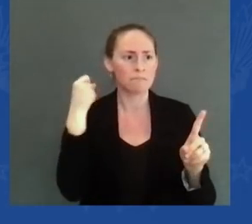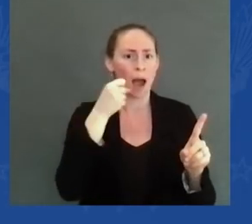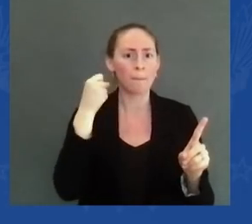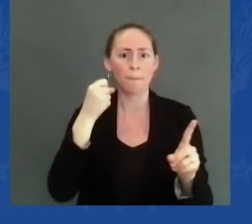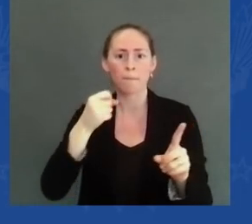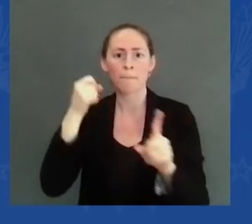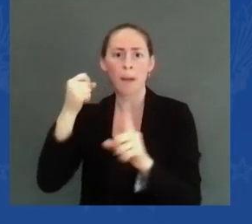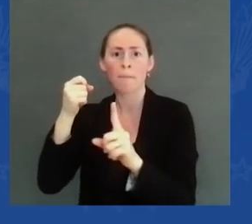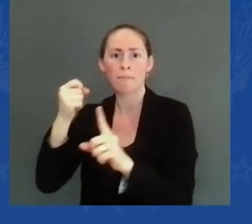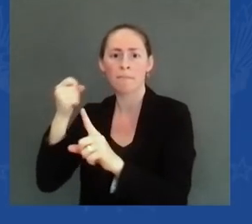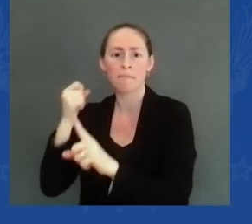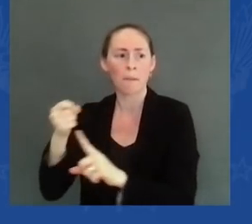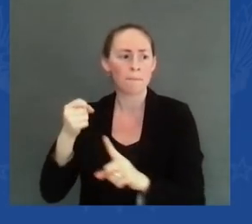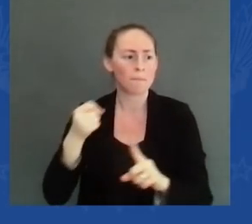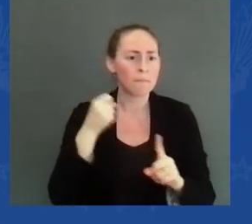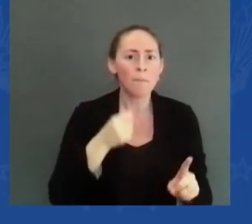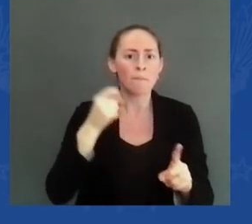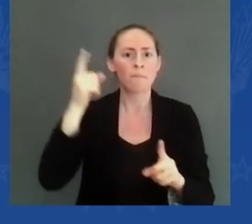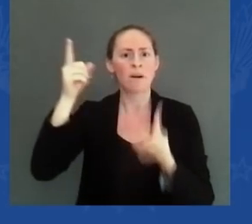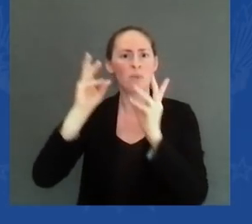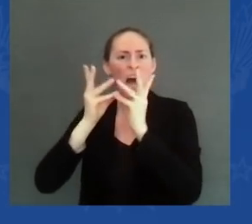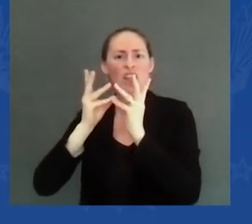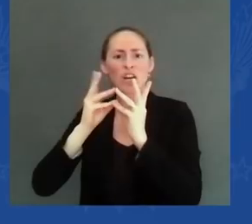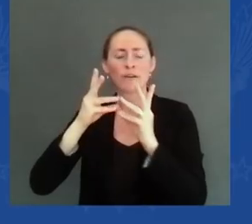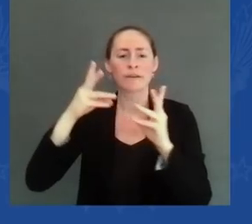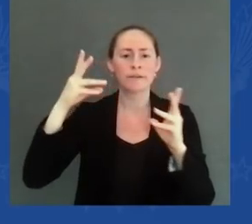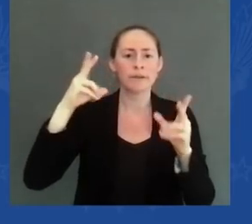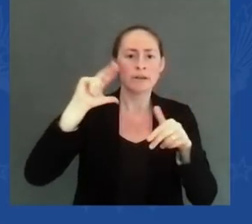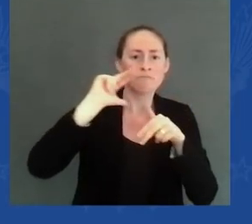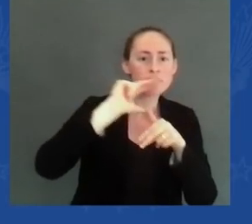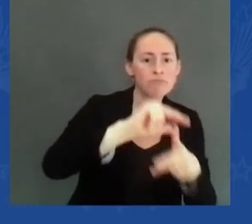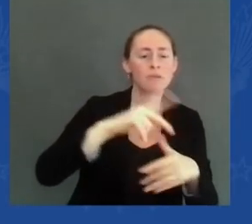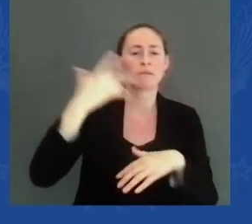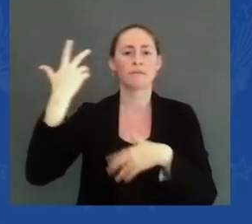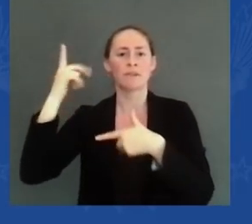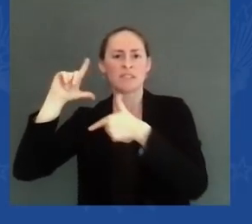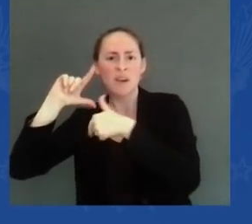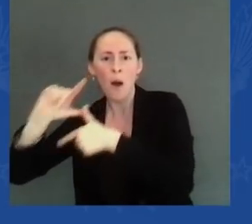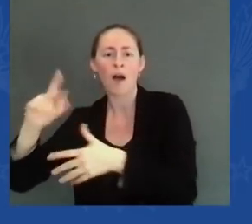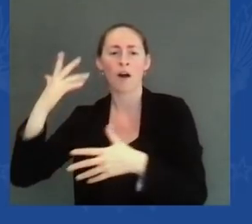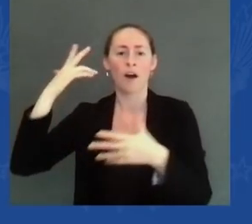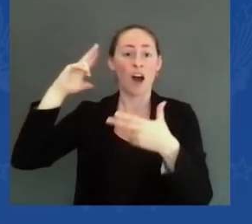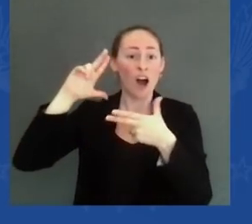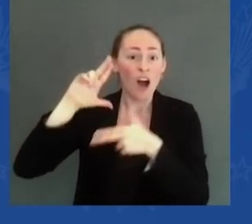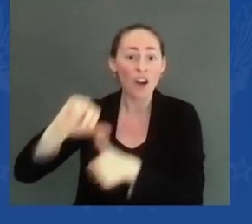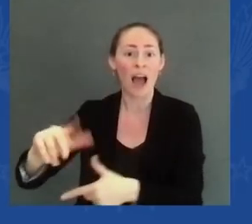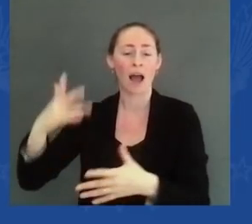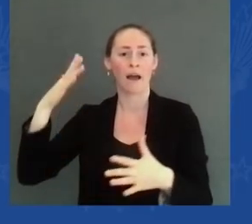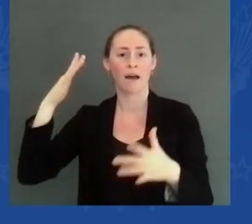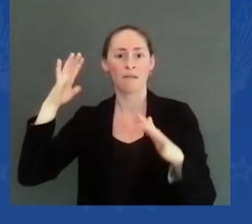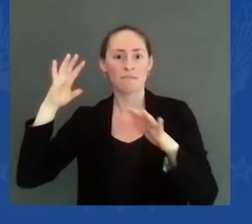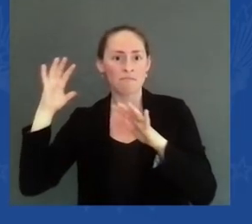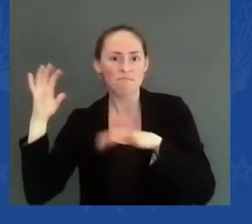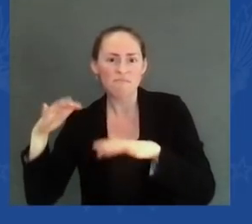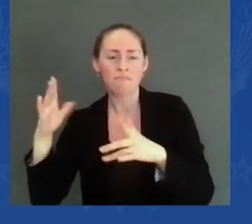by severe weather -- the hurricanes along the Gulf, the East Coast, up through this community.